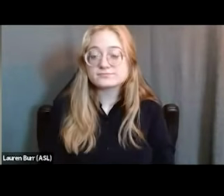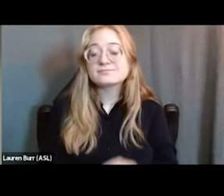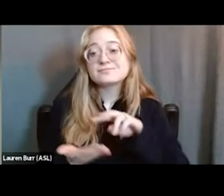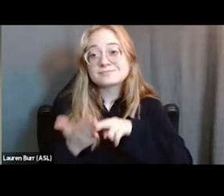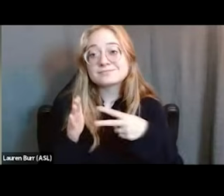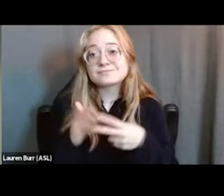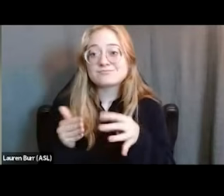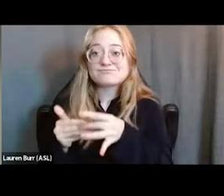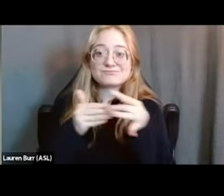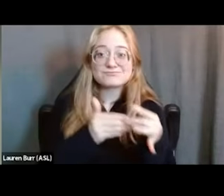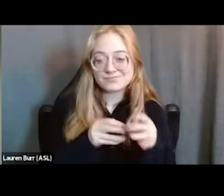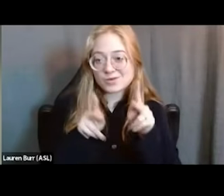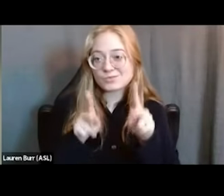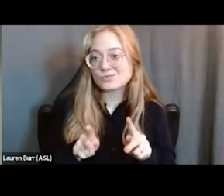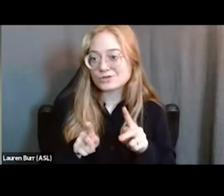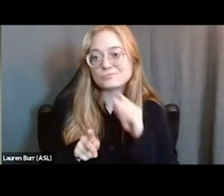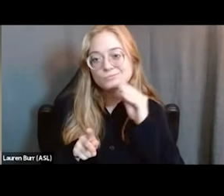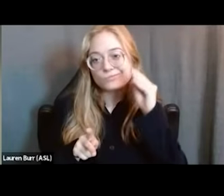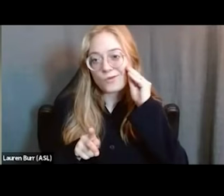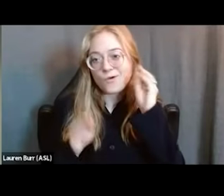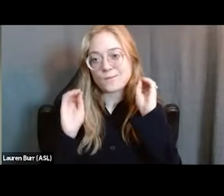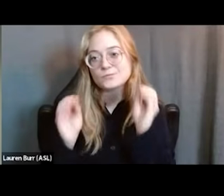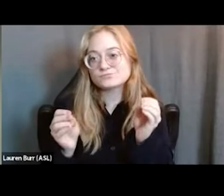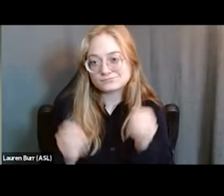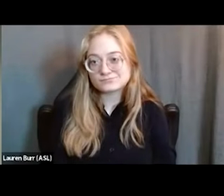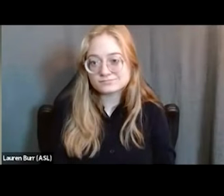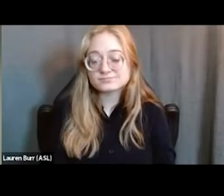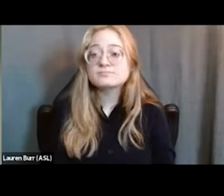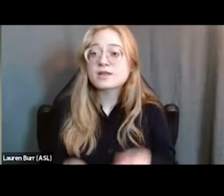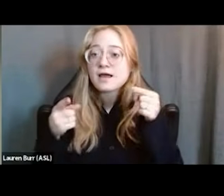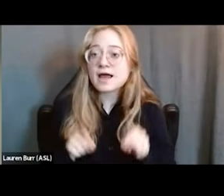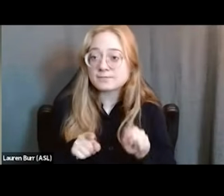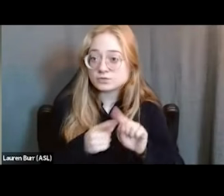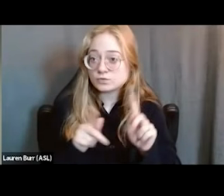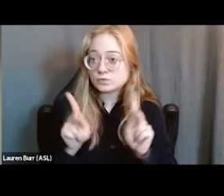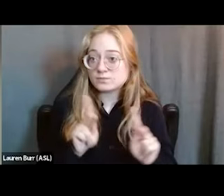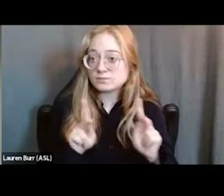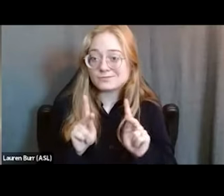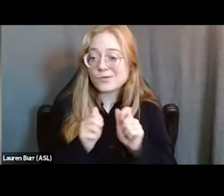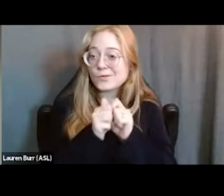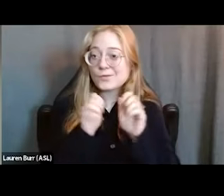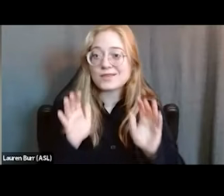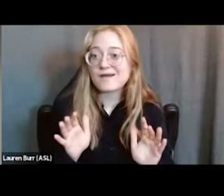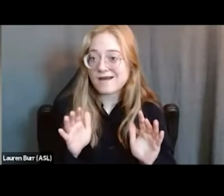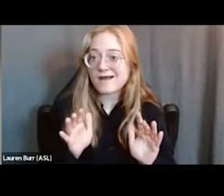experiencing homelessness for the first time. This often happens to individuals, especially those without robust social networks